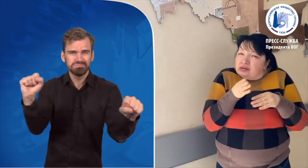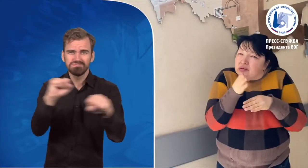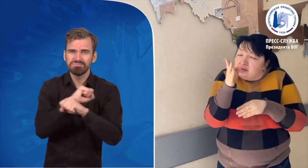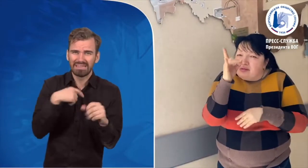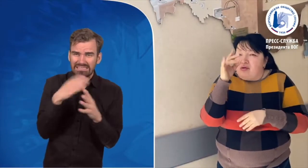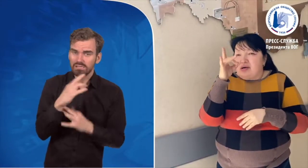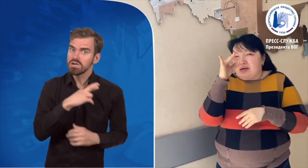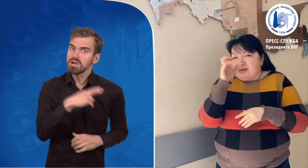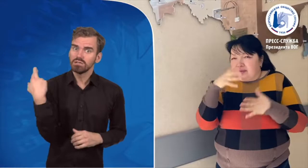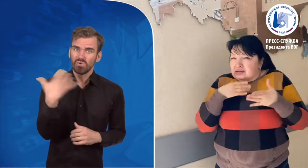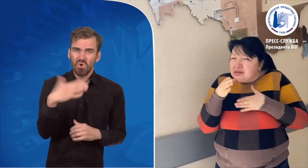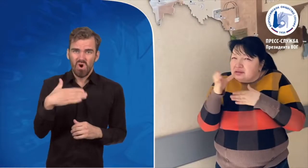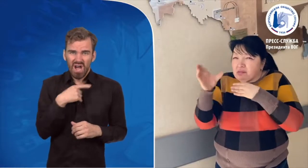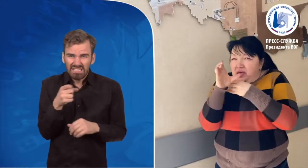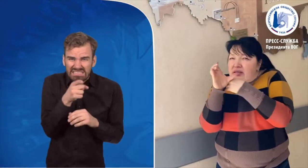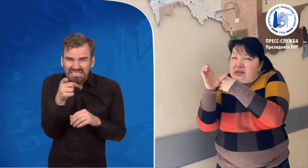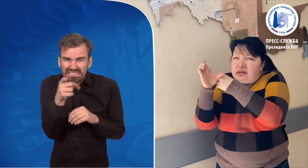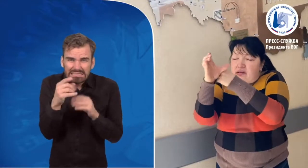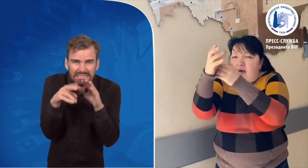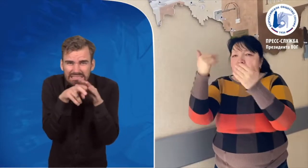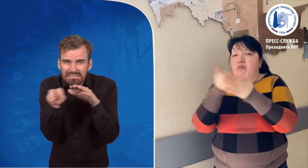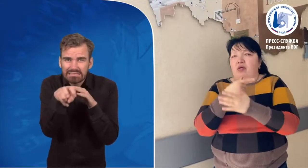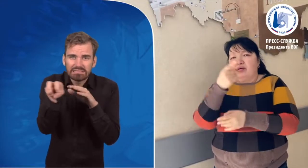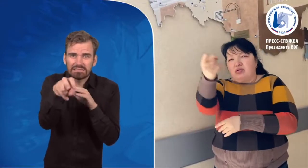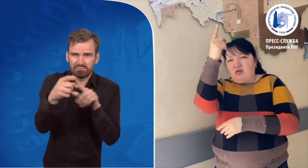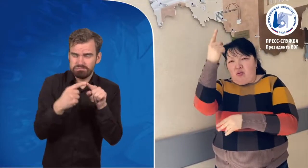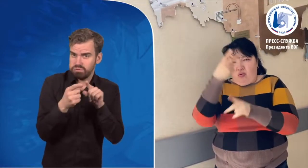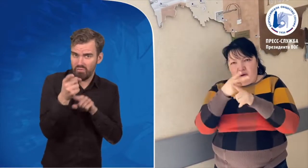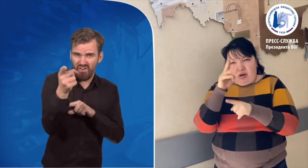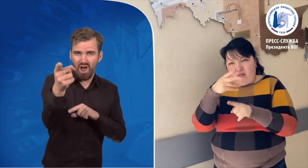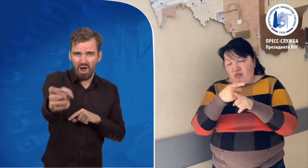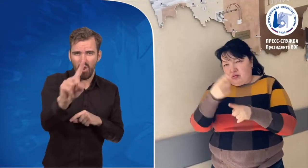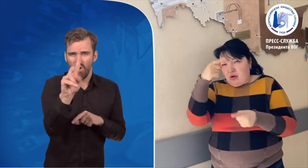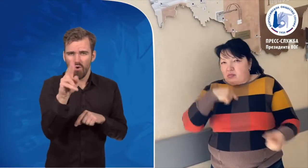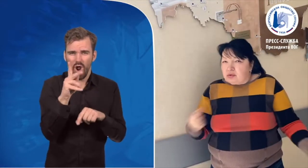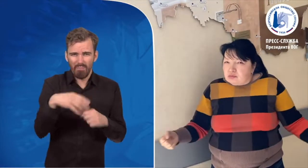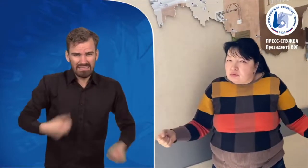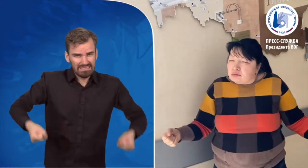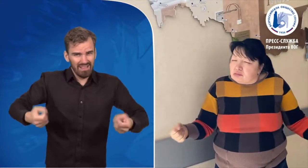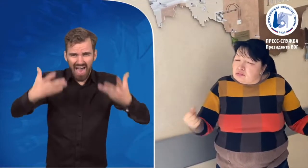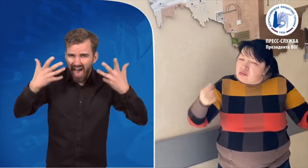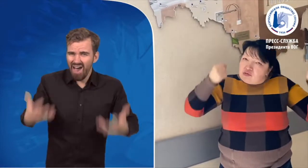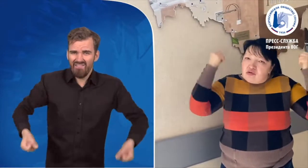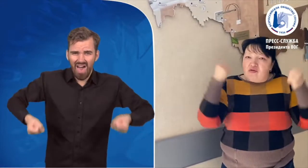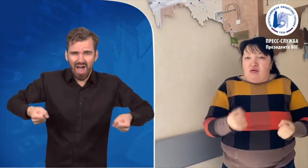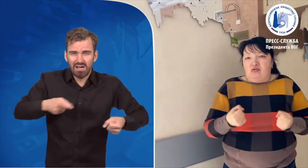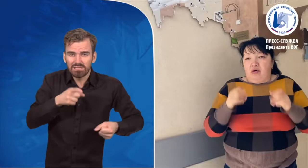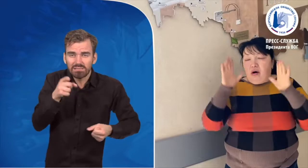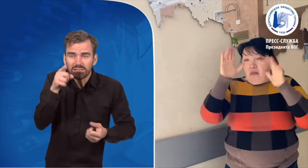At our own peril and risk, we somehow made our way, holding on as a group, indeed, it was far to go, it was not 1-2 kilometers, but more, it was very difficult.